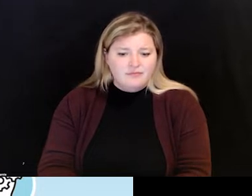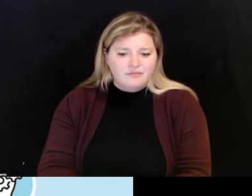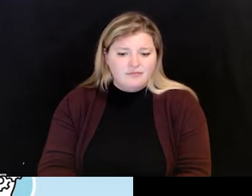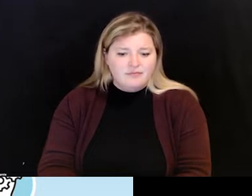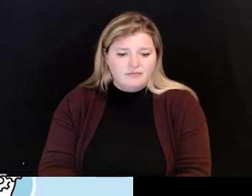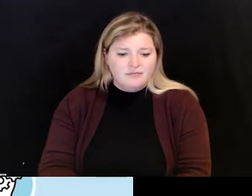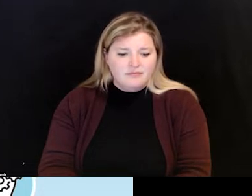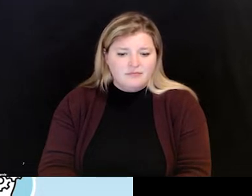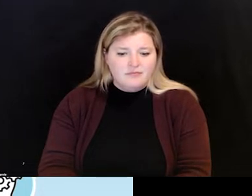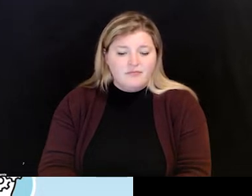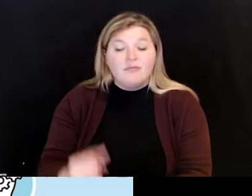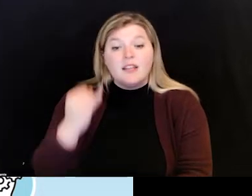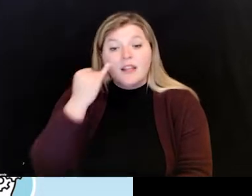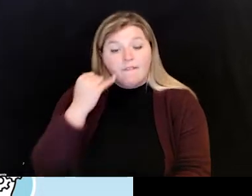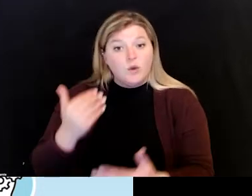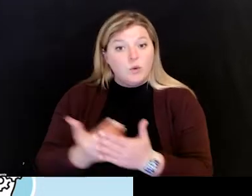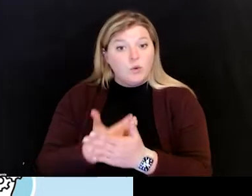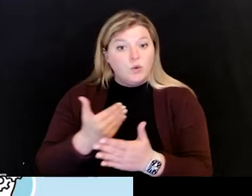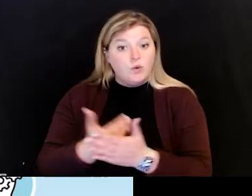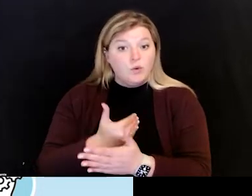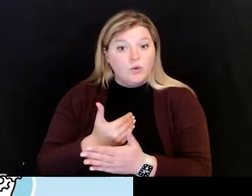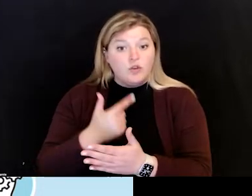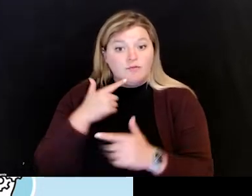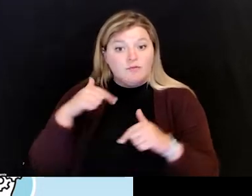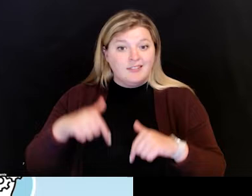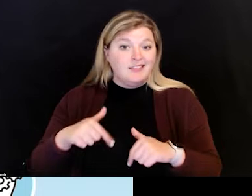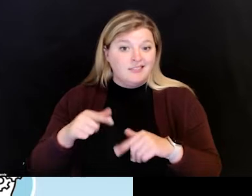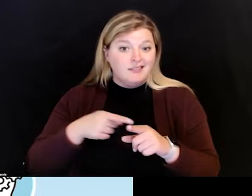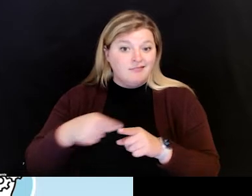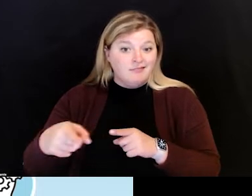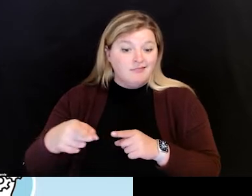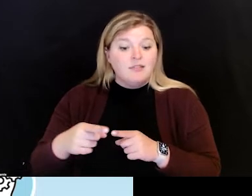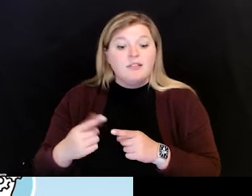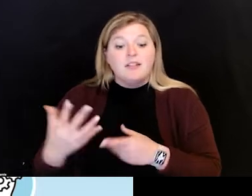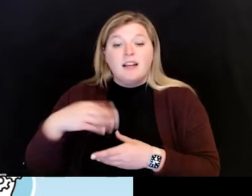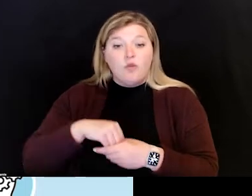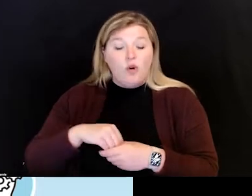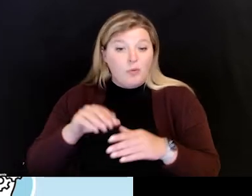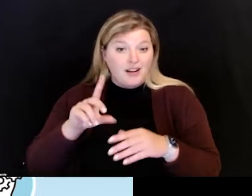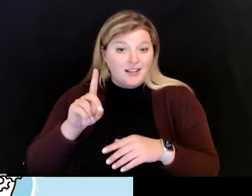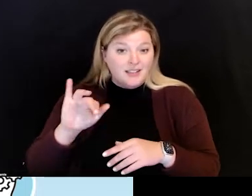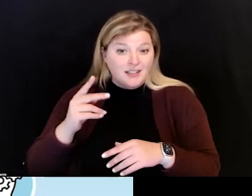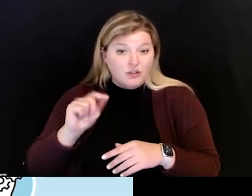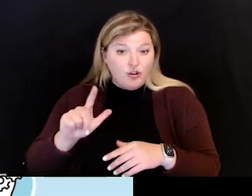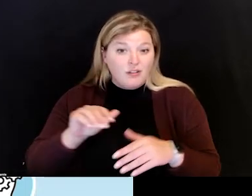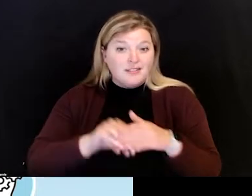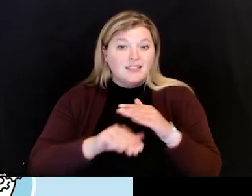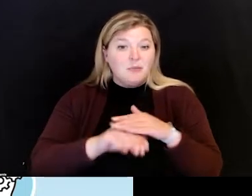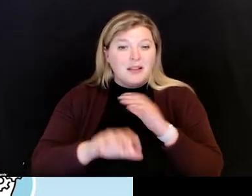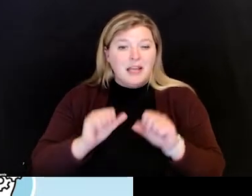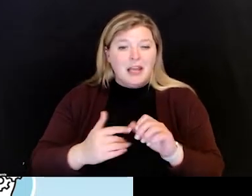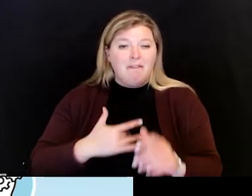So if you're new to state service, incorporating digital accessibility into your design can feel foreign.